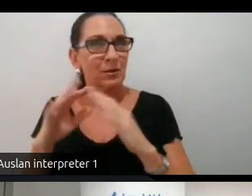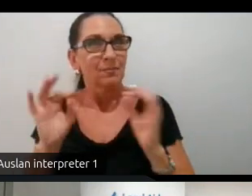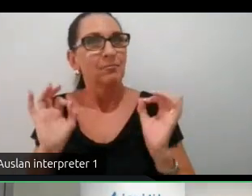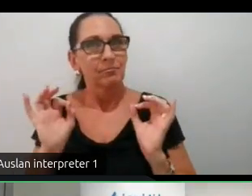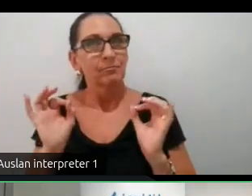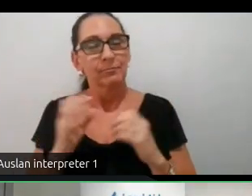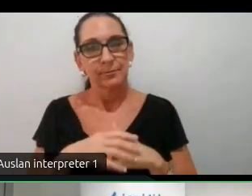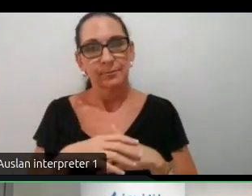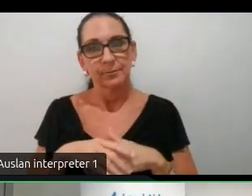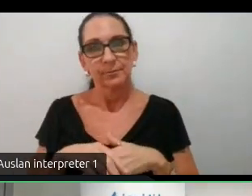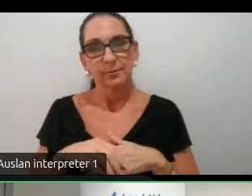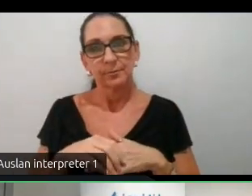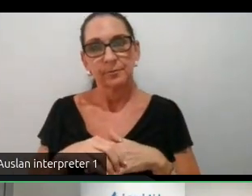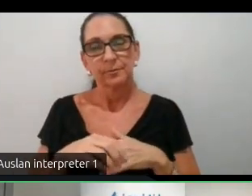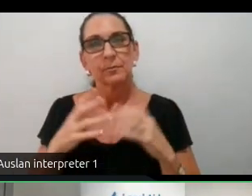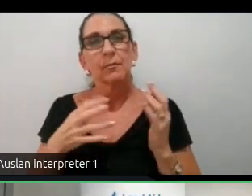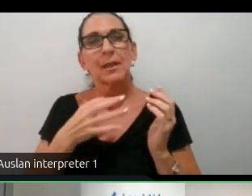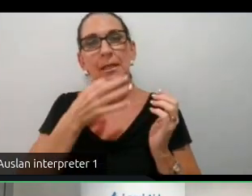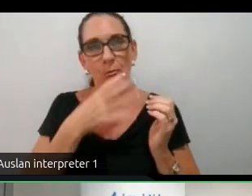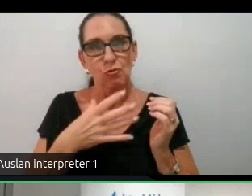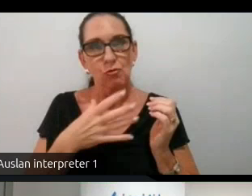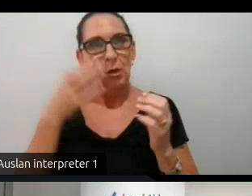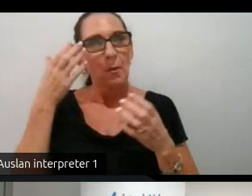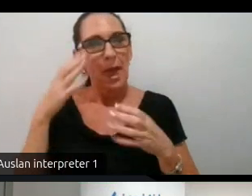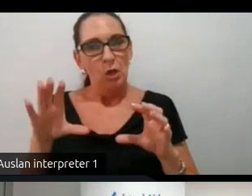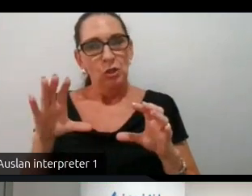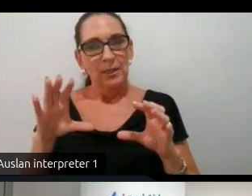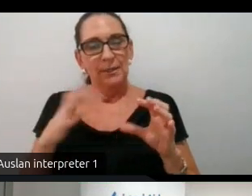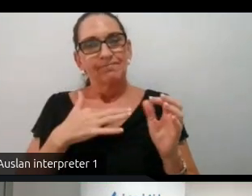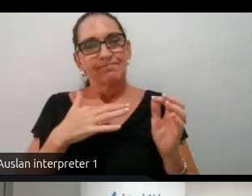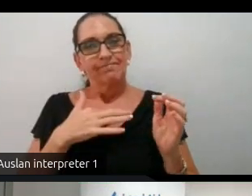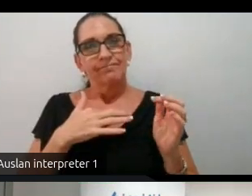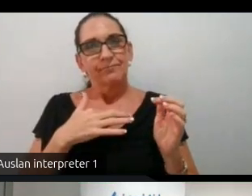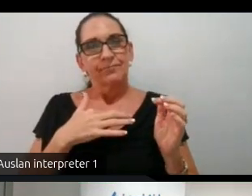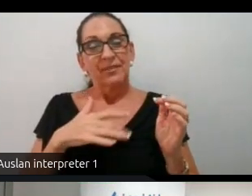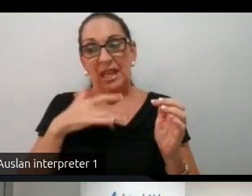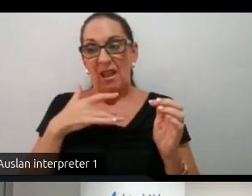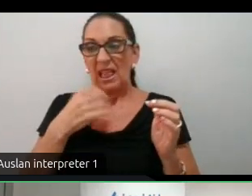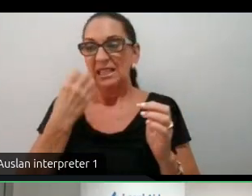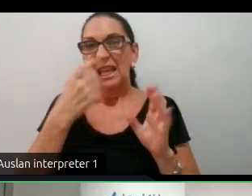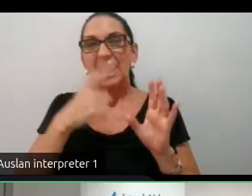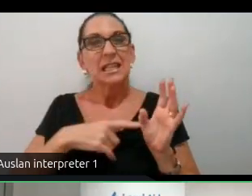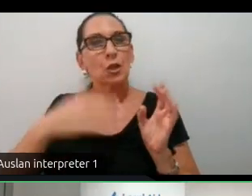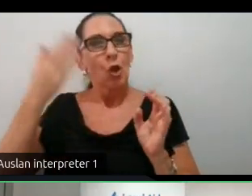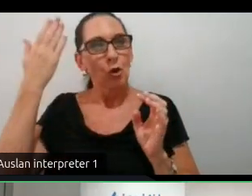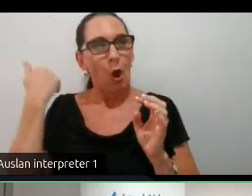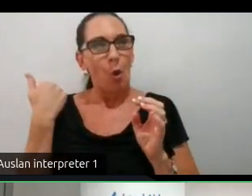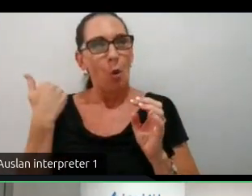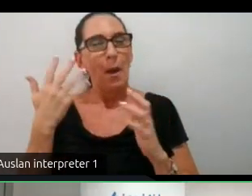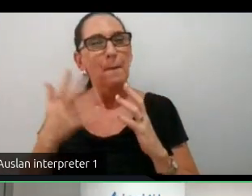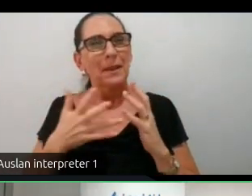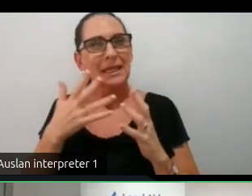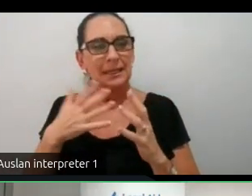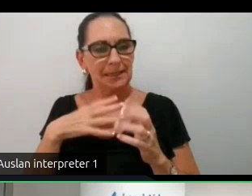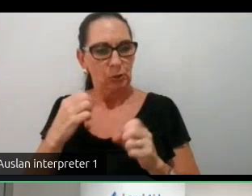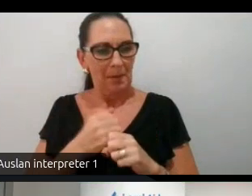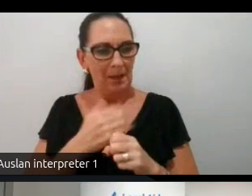I think I think temporary accommodation for me 10 years ago used to be about making sure people knew